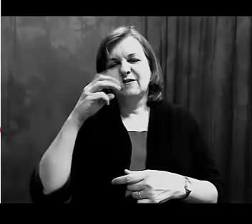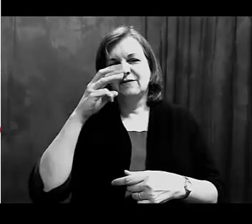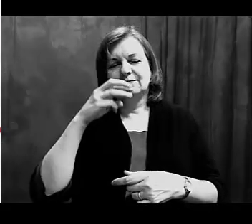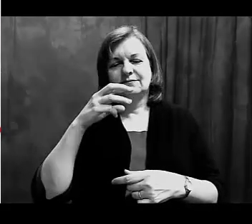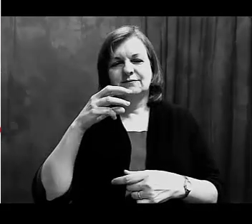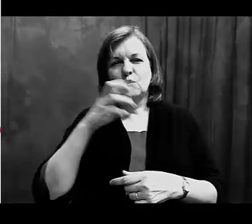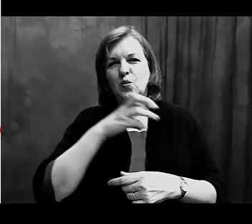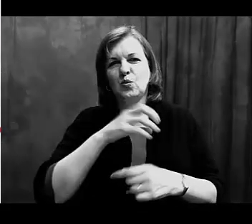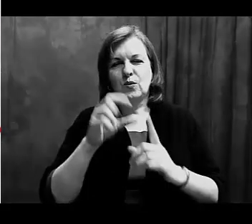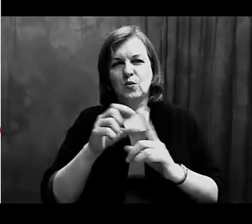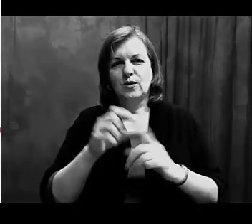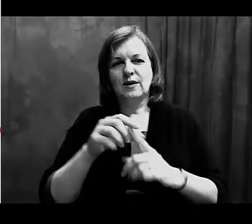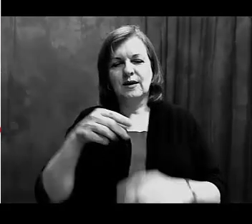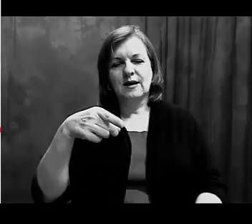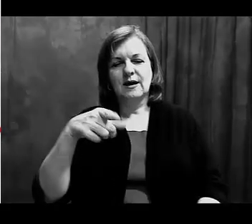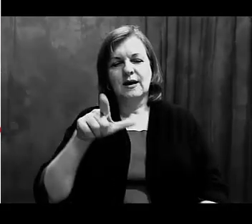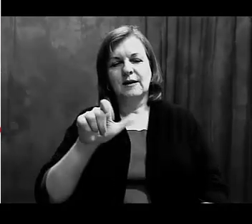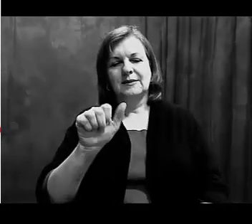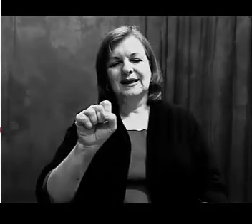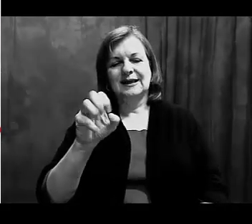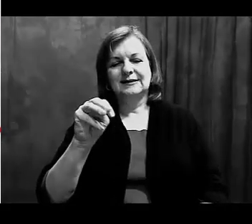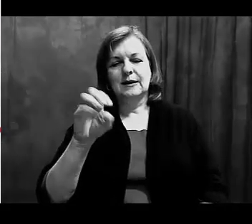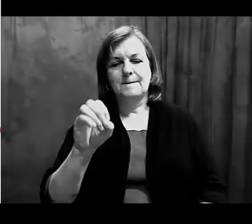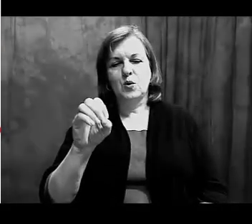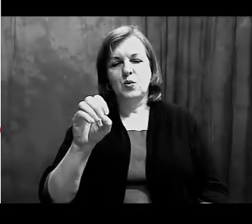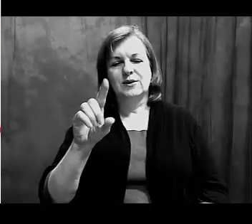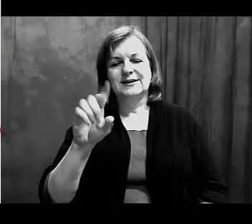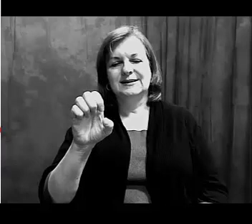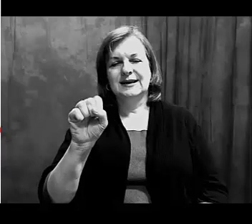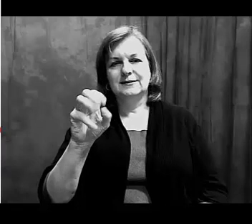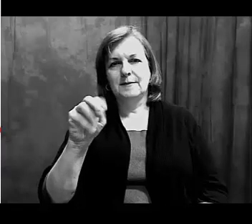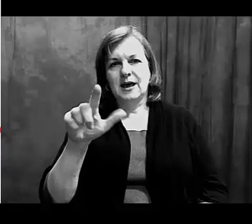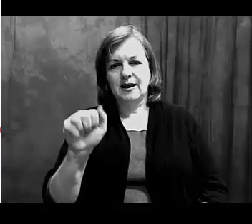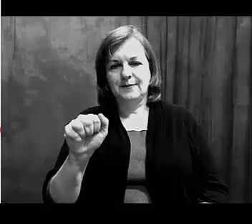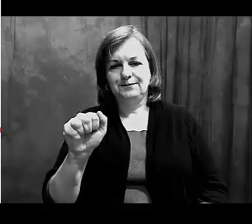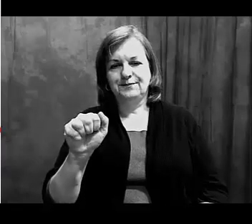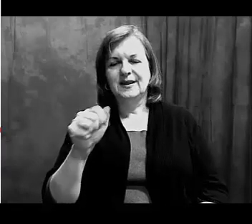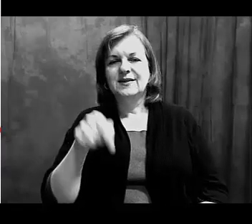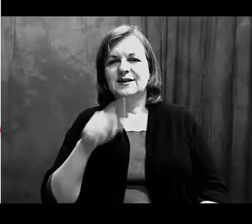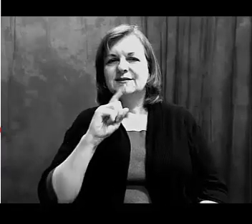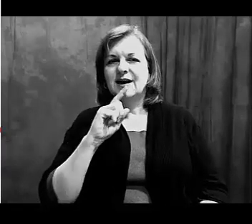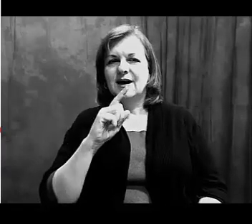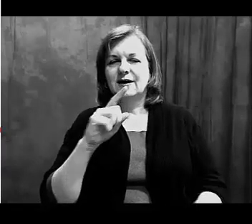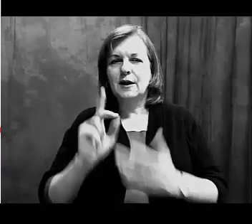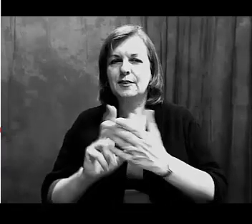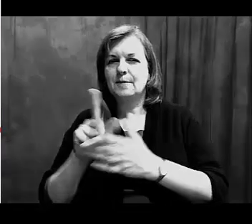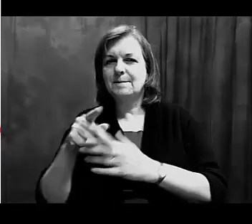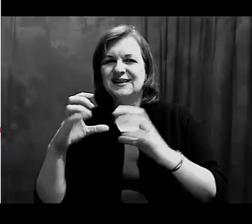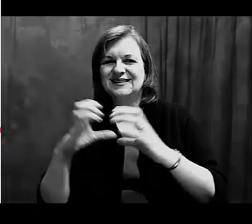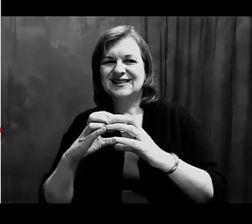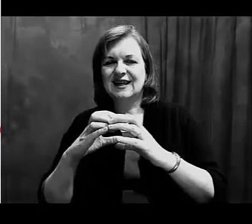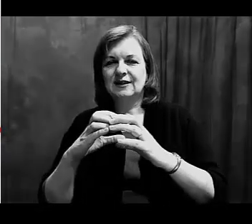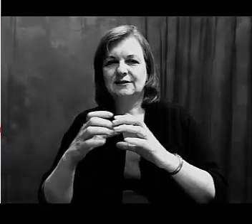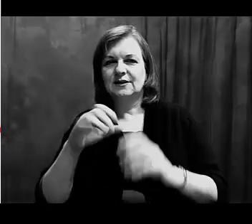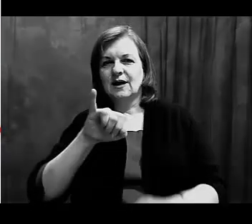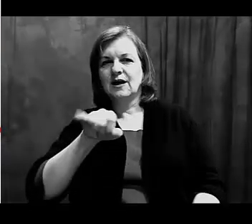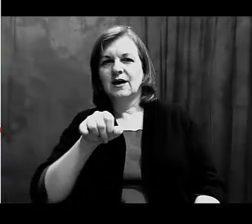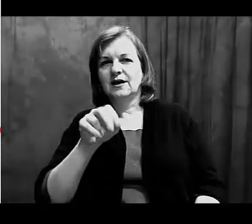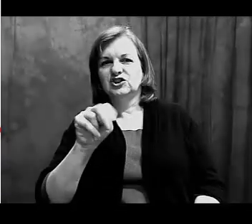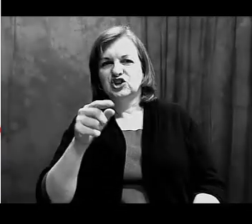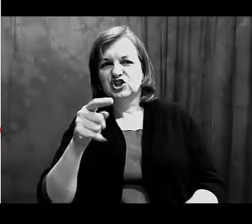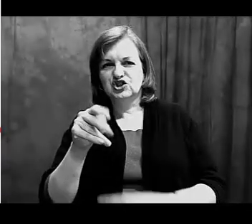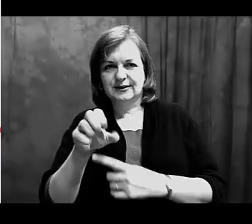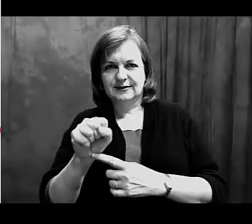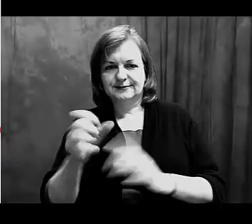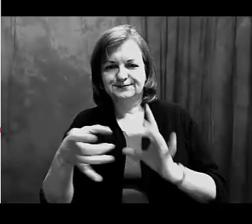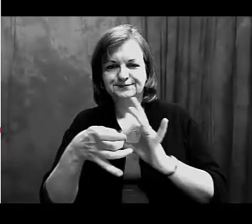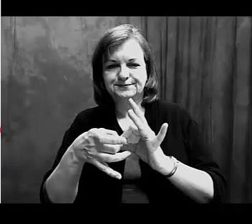then we have this big funny word plasmodesmata - plasmodesmata are plant cell junctions these are the ones that are